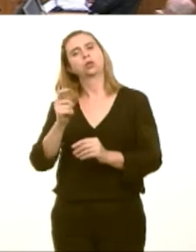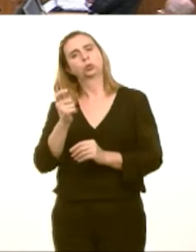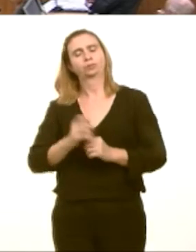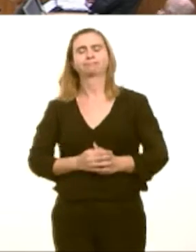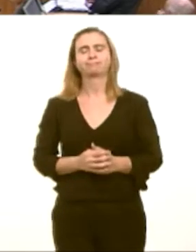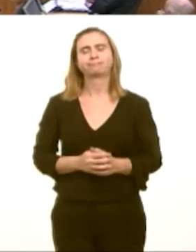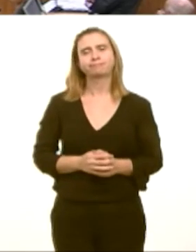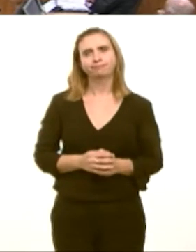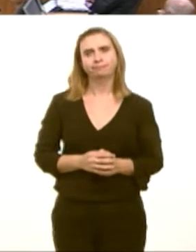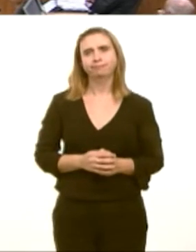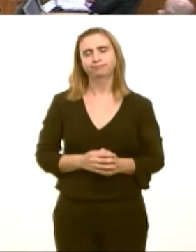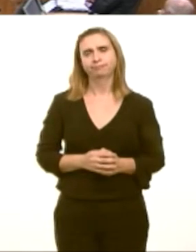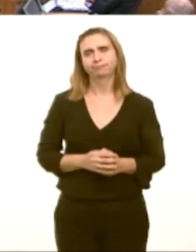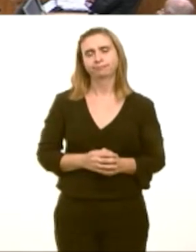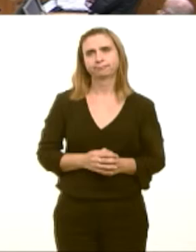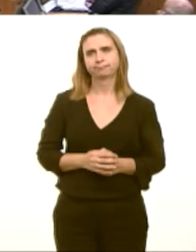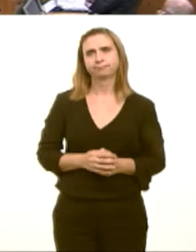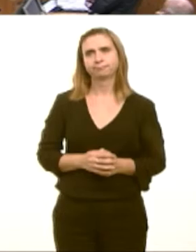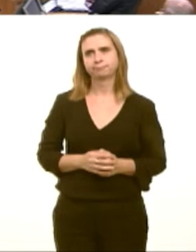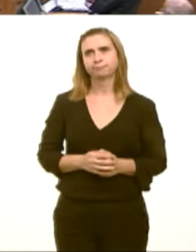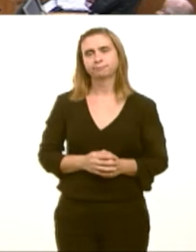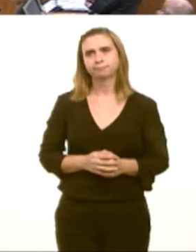Peter Black: Thank you for that answer, First Minister.